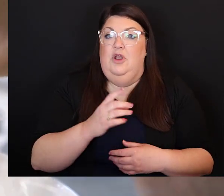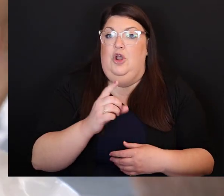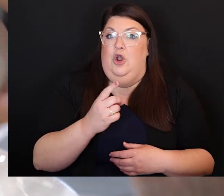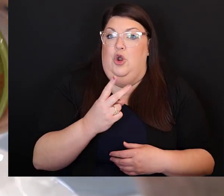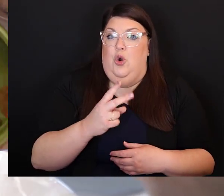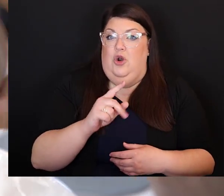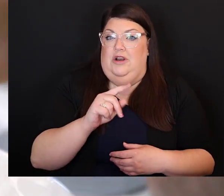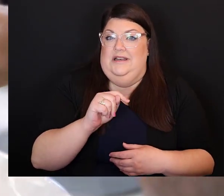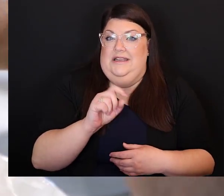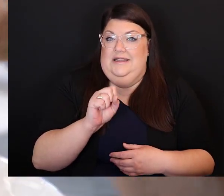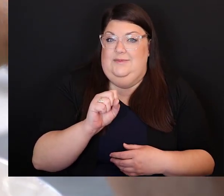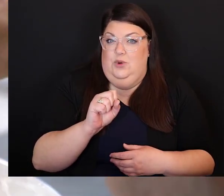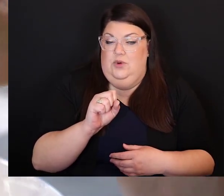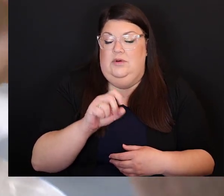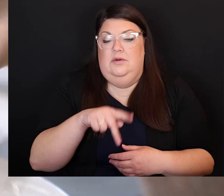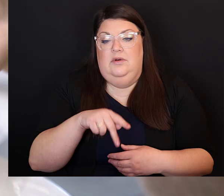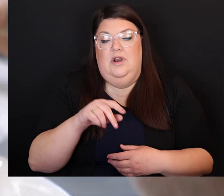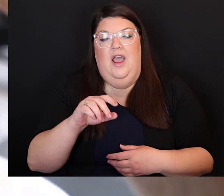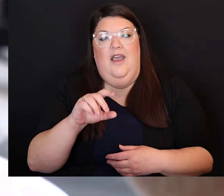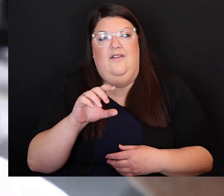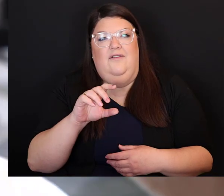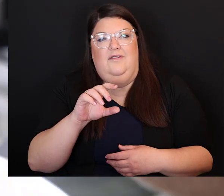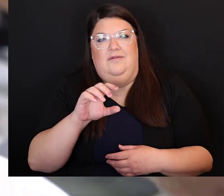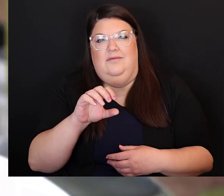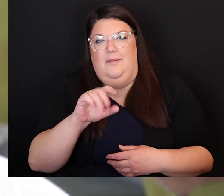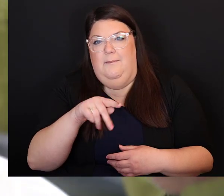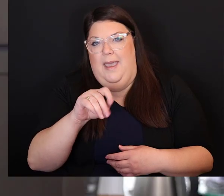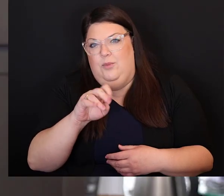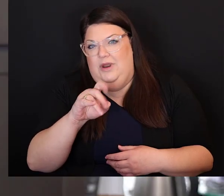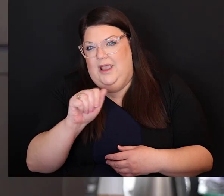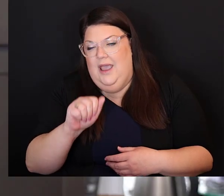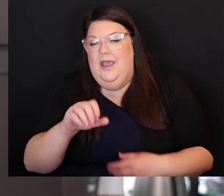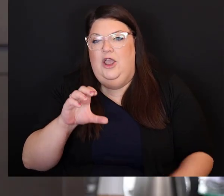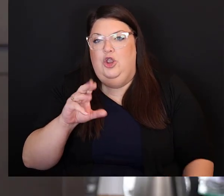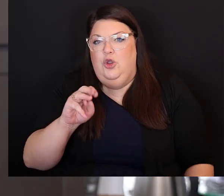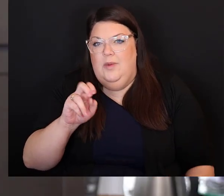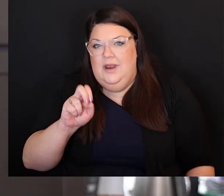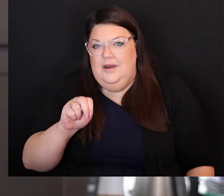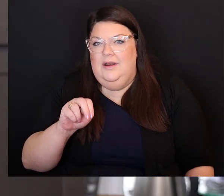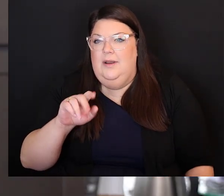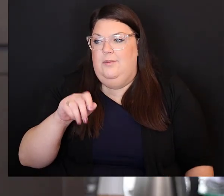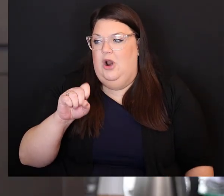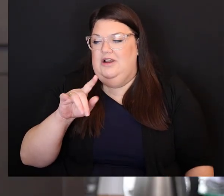half-teaspoon of parsley, and then a quarter-teaspoon of cumin. And here's our dressing.